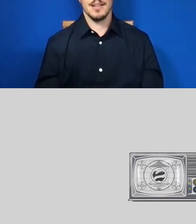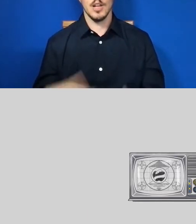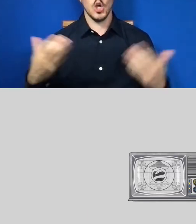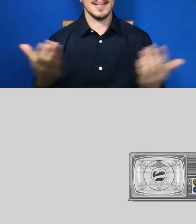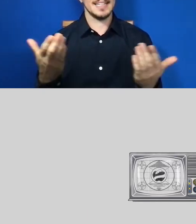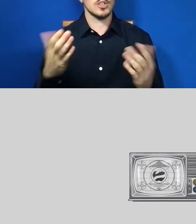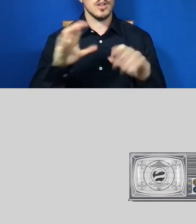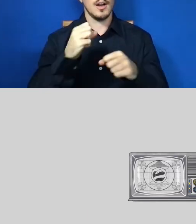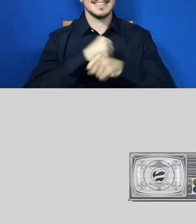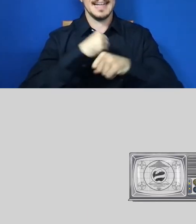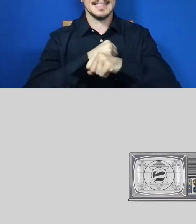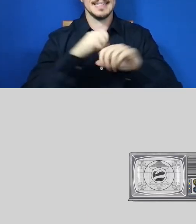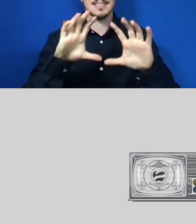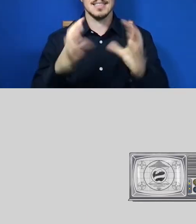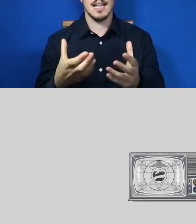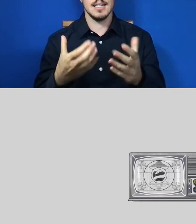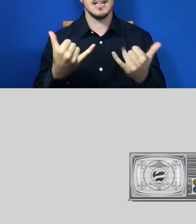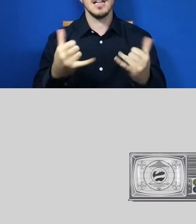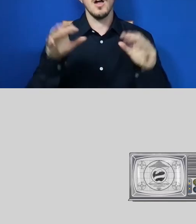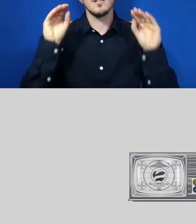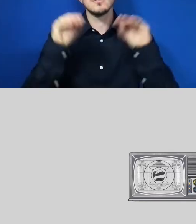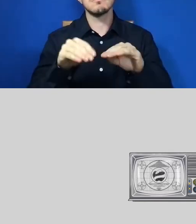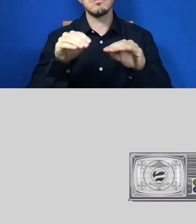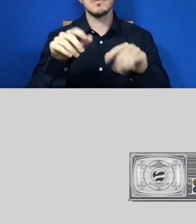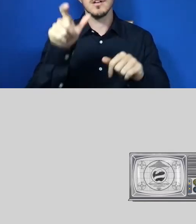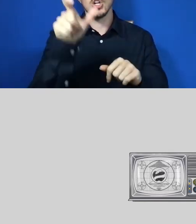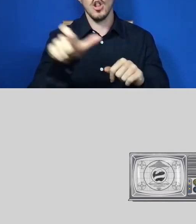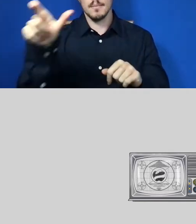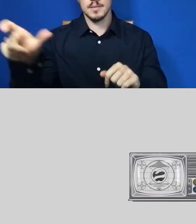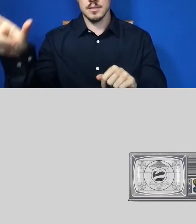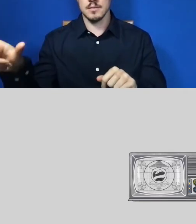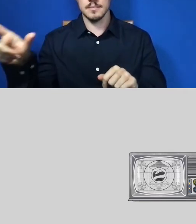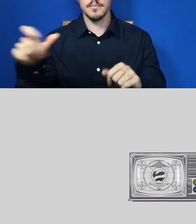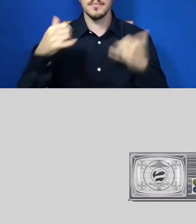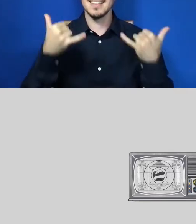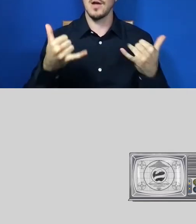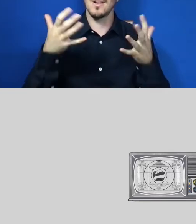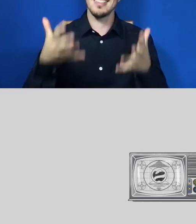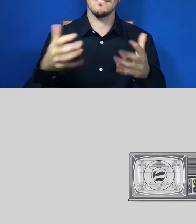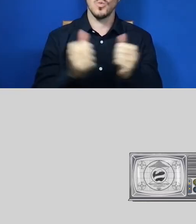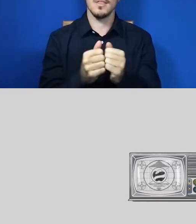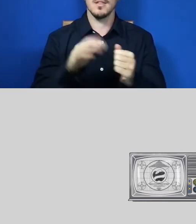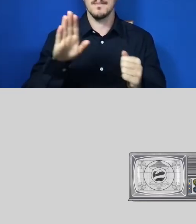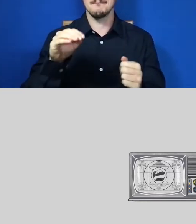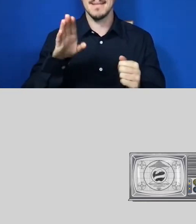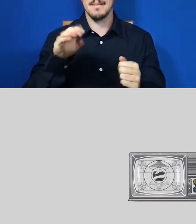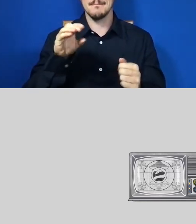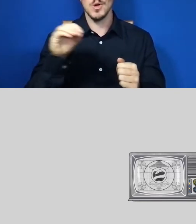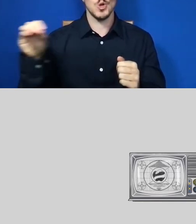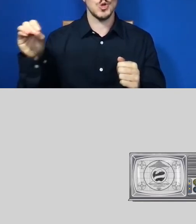Okay, here's our dataset. Now let's drop a few columns. And now we're left with some bamboo shreds,